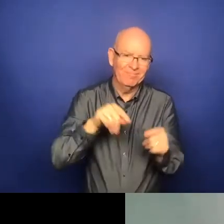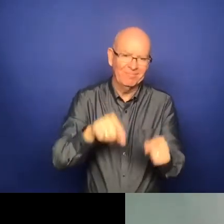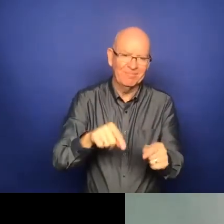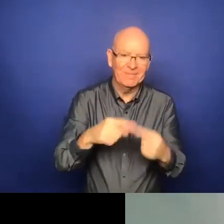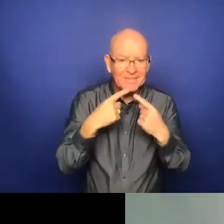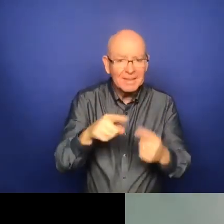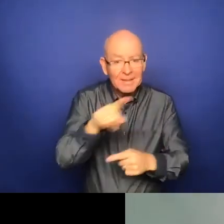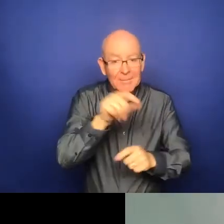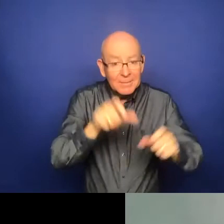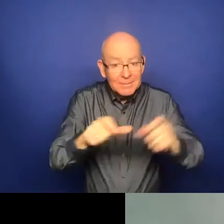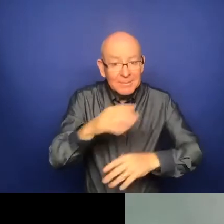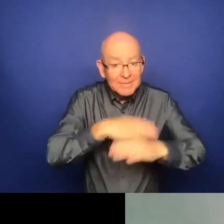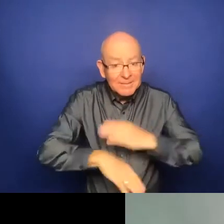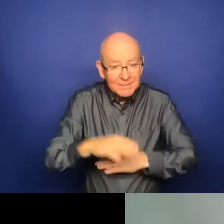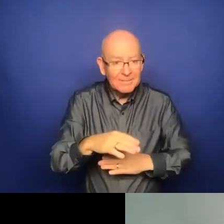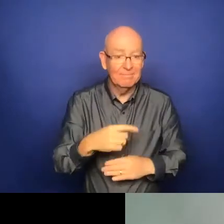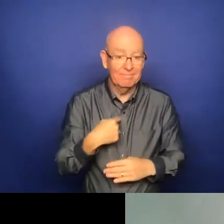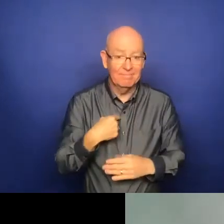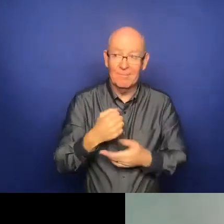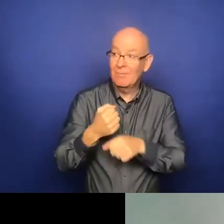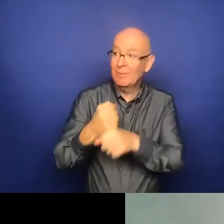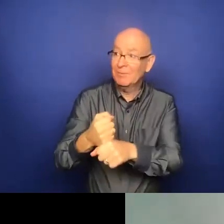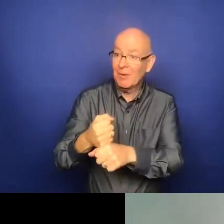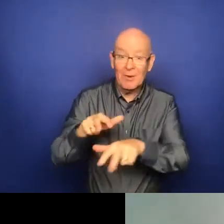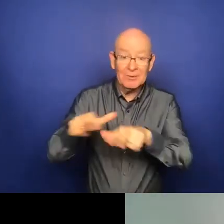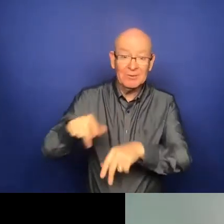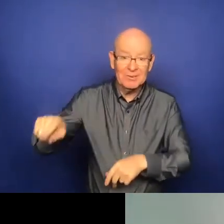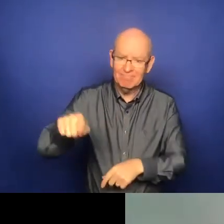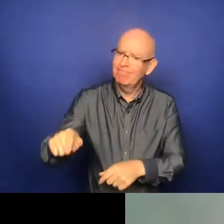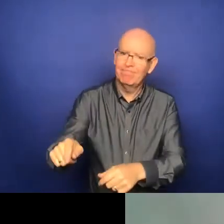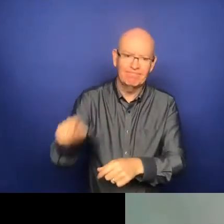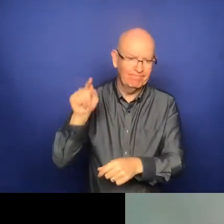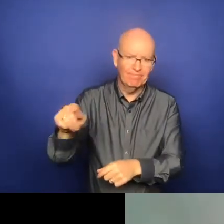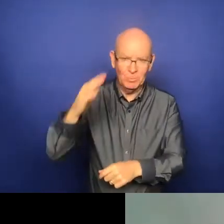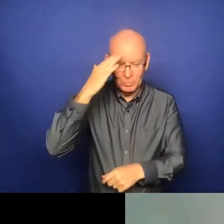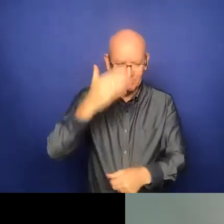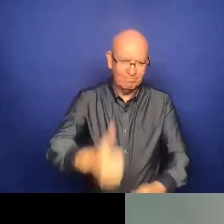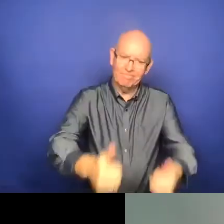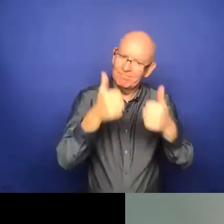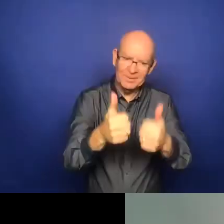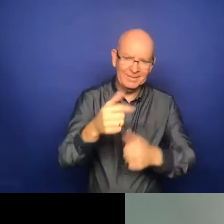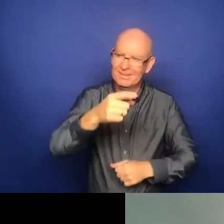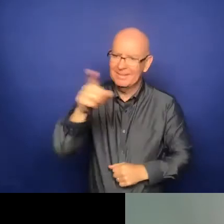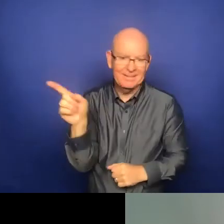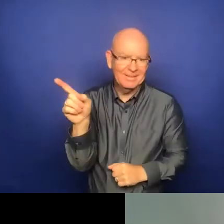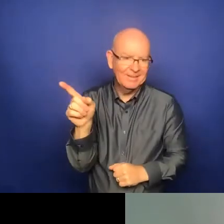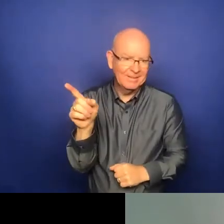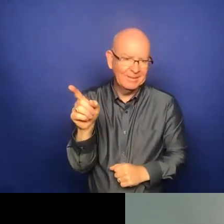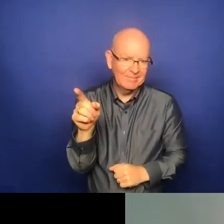saying that people with disabilities and our representative organisations are the ones who know best